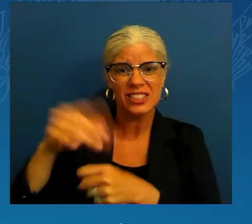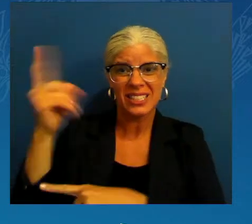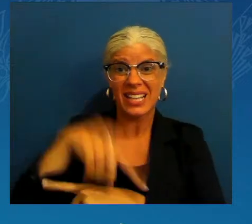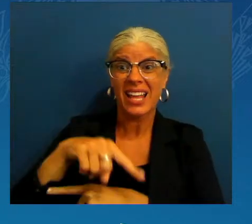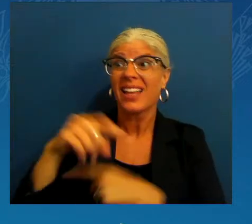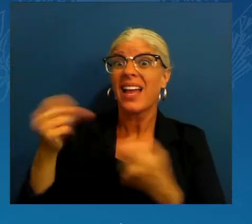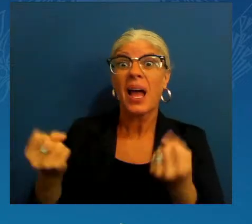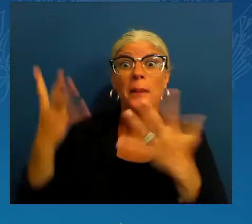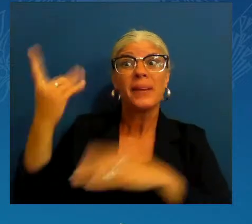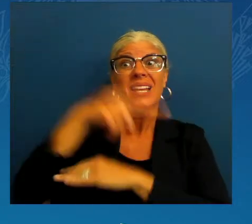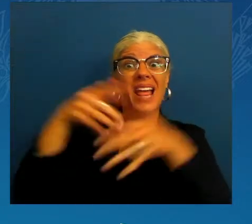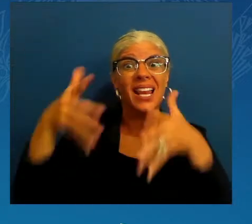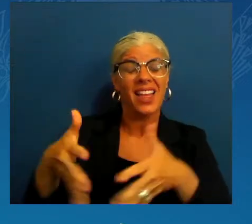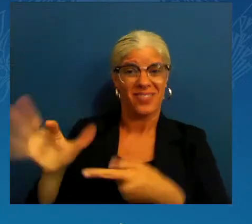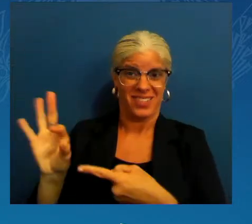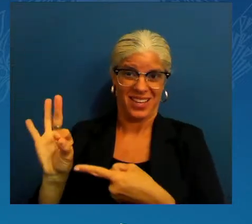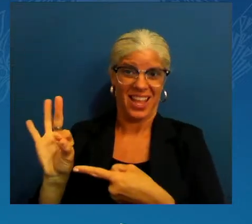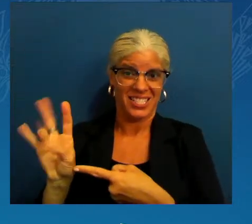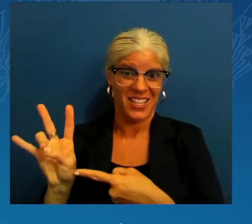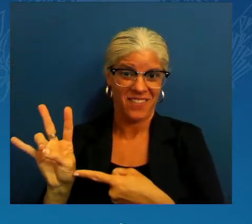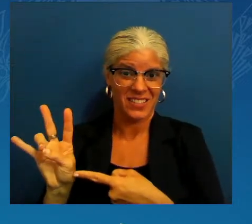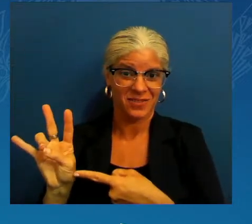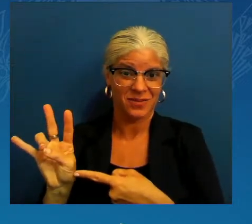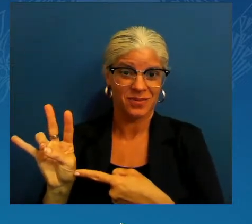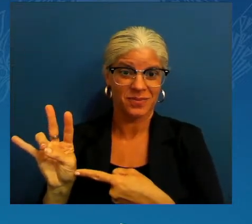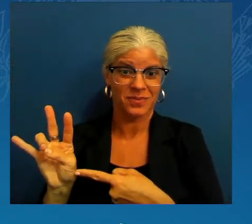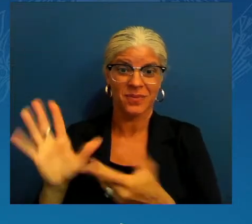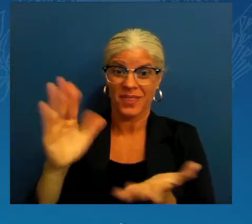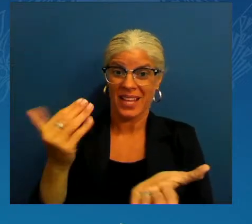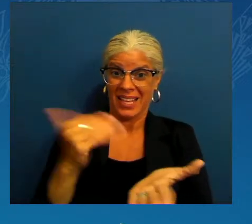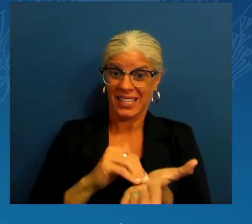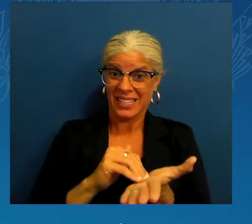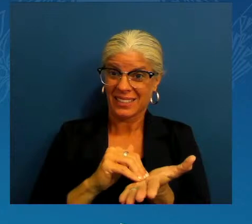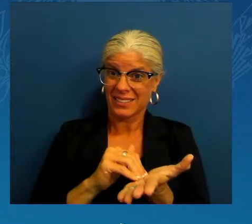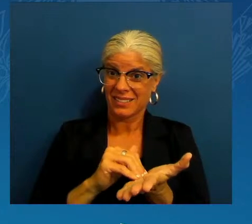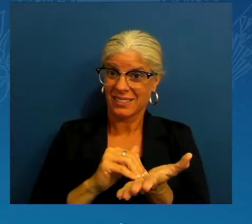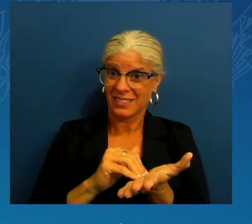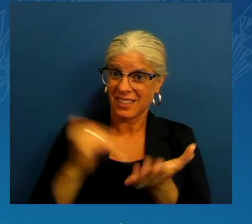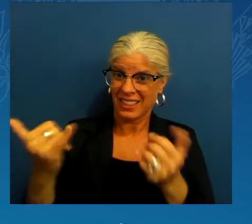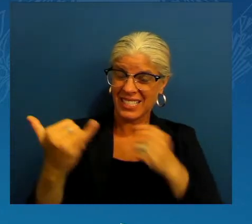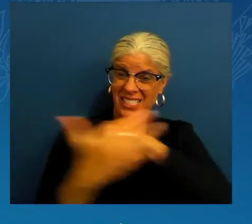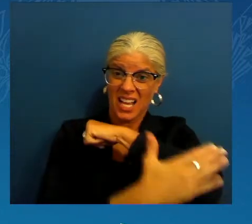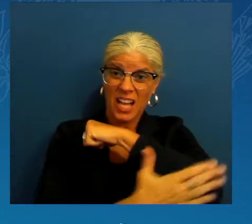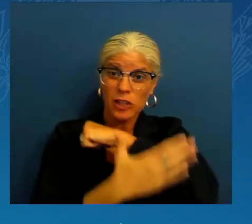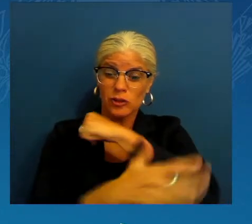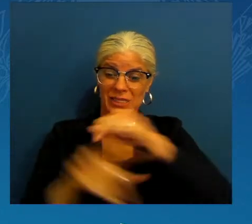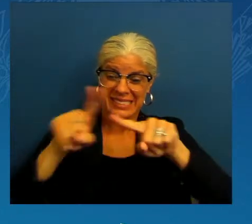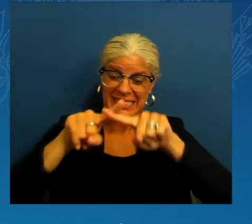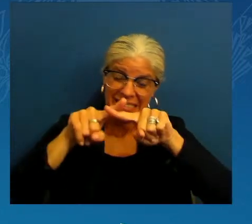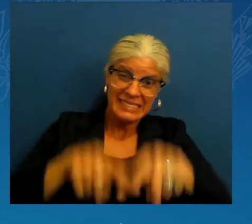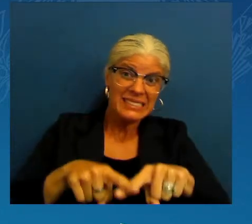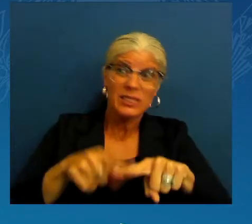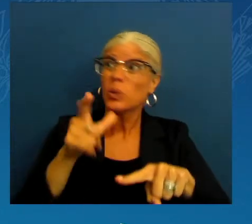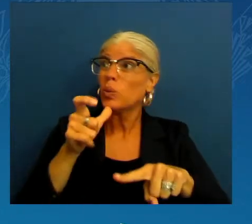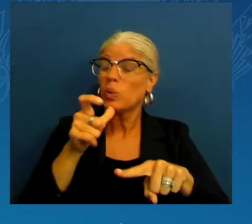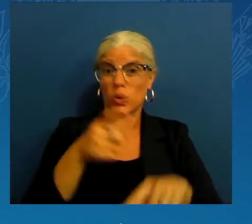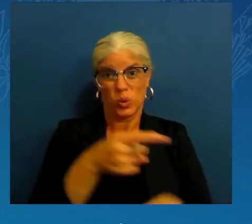our nation is counting on you to energize, to organize, and to mobilize;